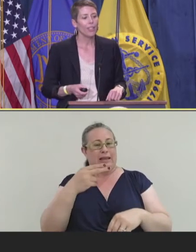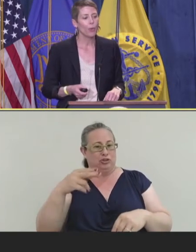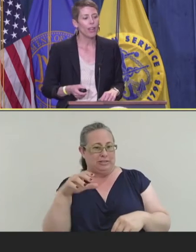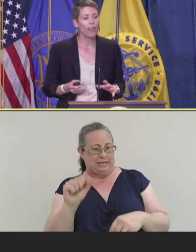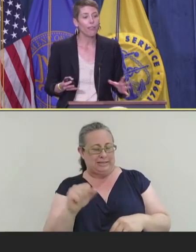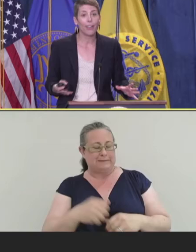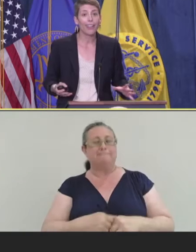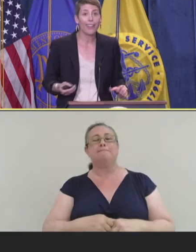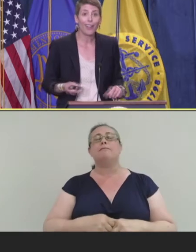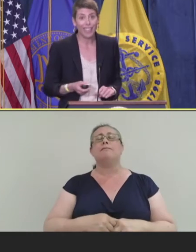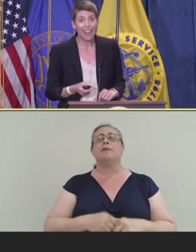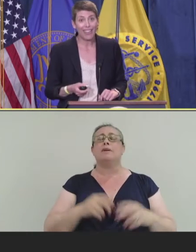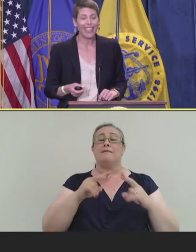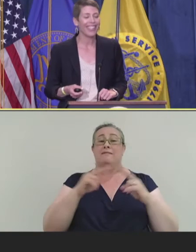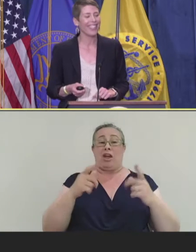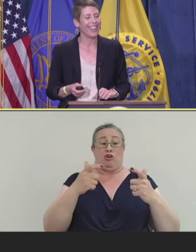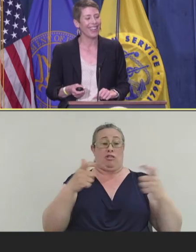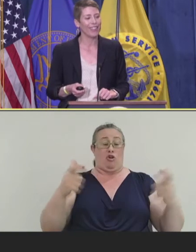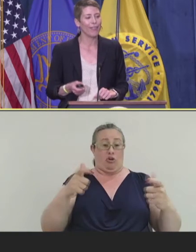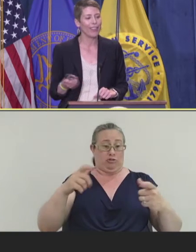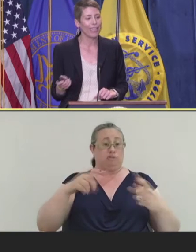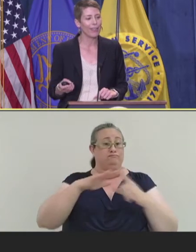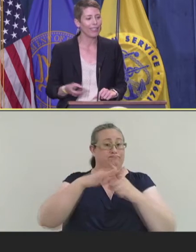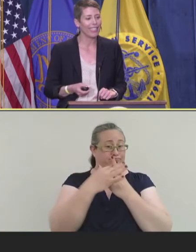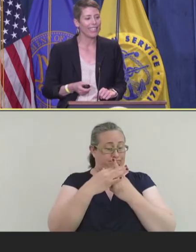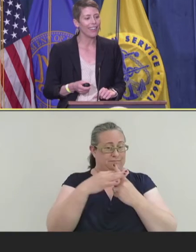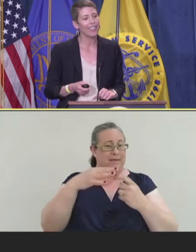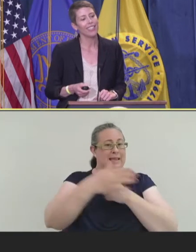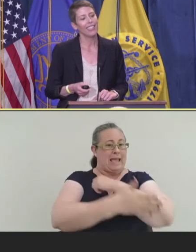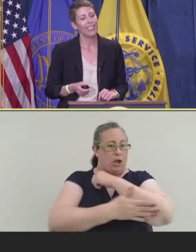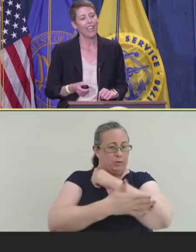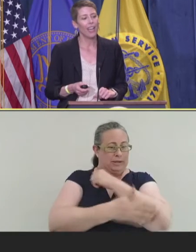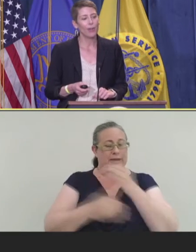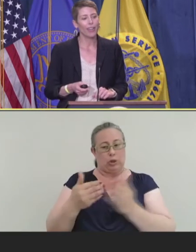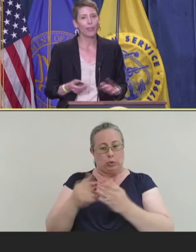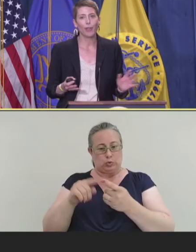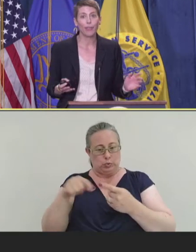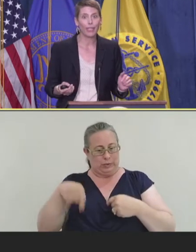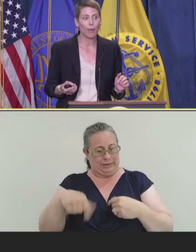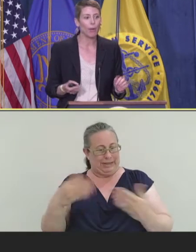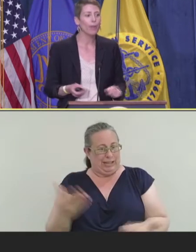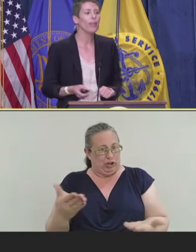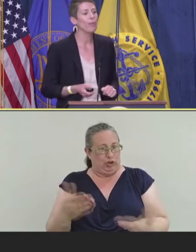So, we are a very large county, very close to here. We are sort of a suburb,